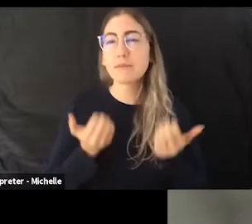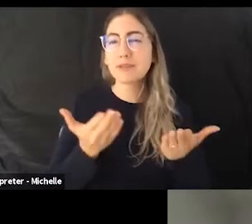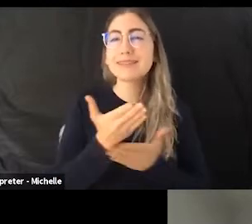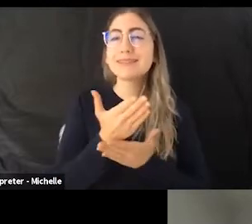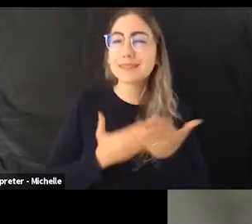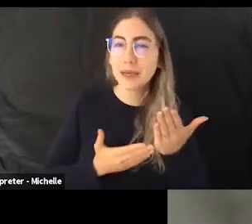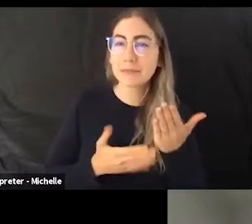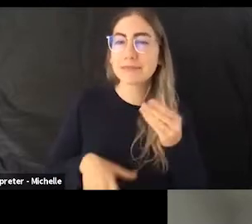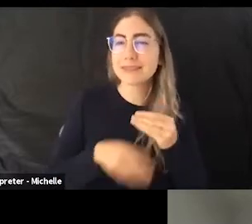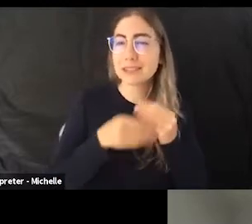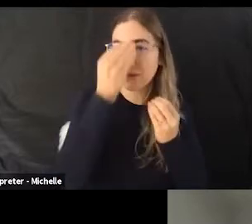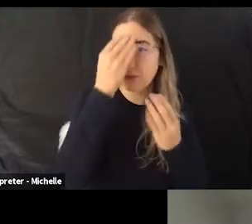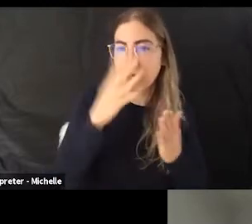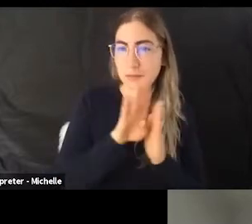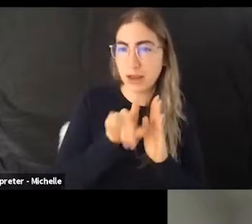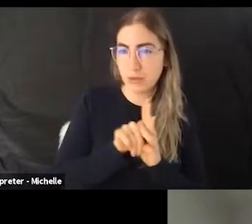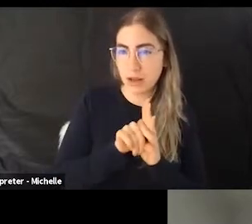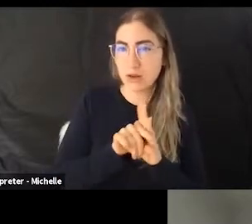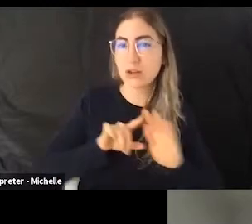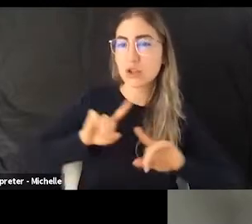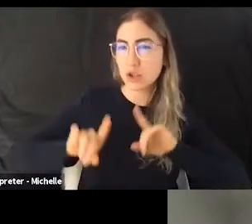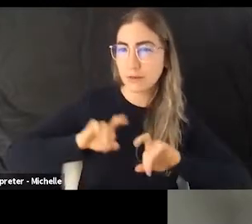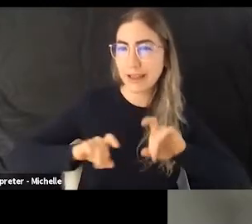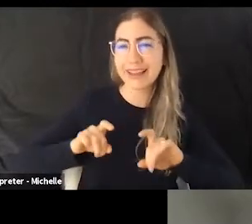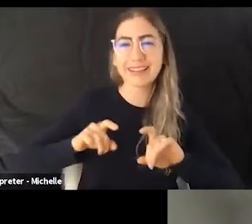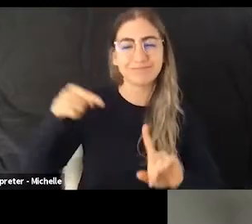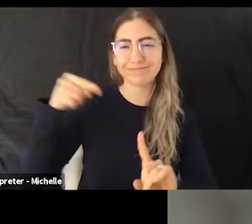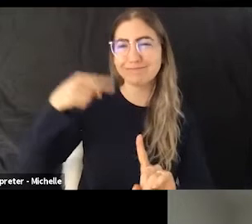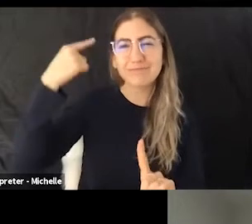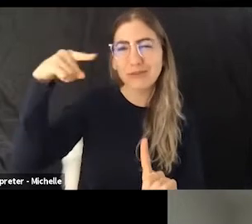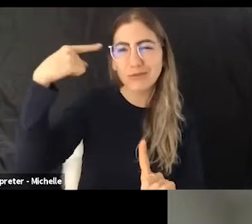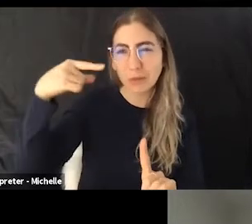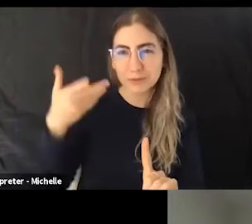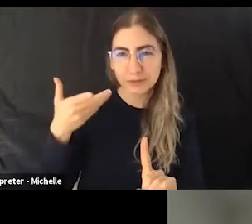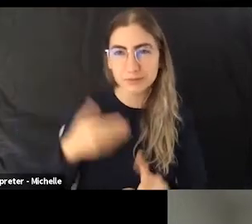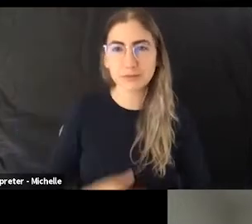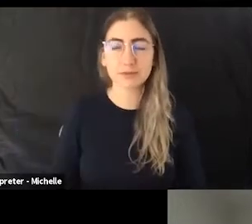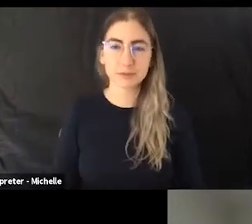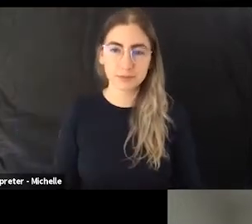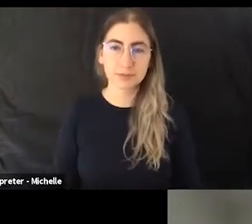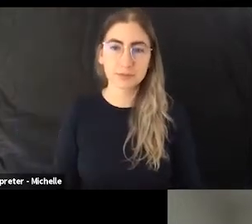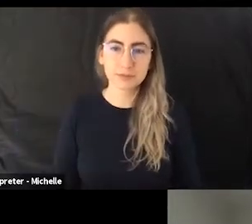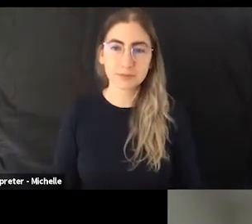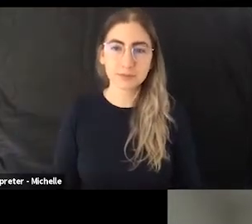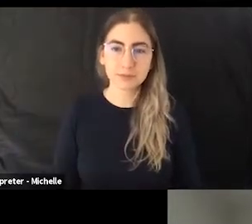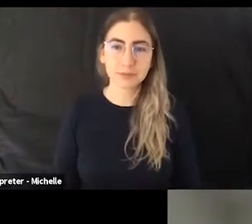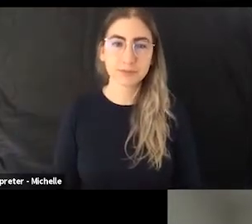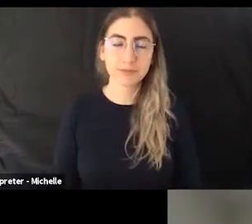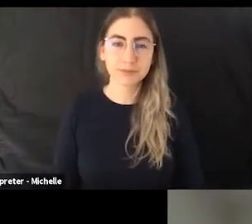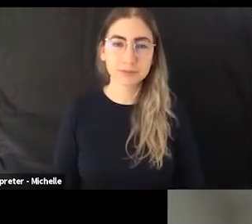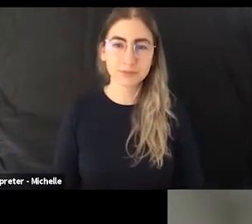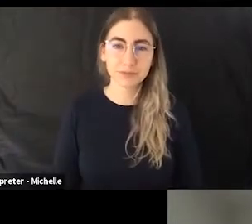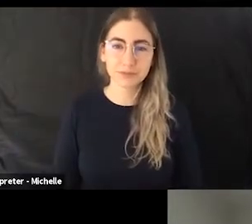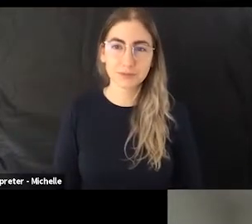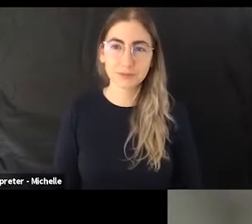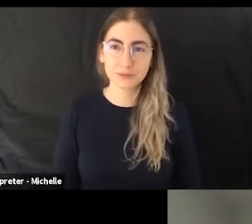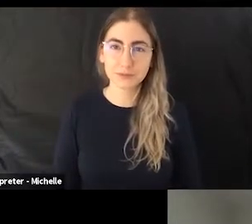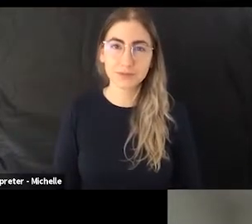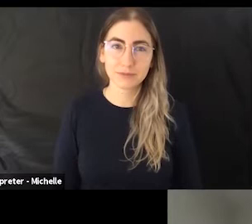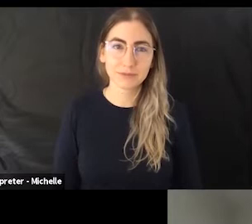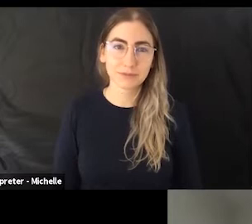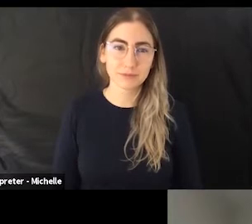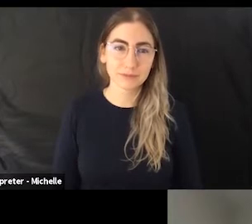AND BACKGROUND ABOUT THE SURVEY ITSELF AND ITS PURPOSE.